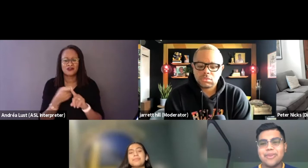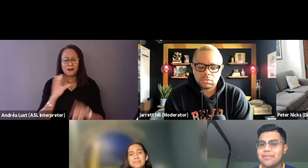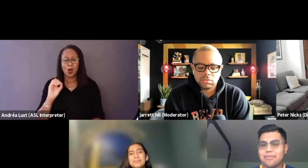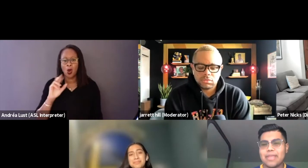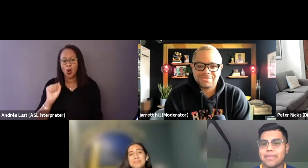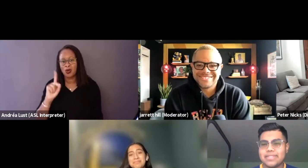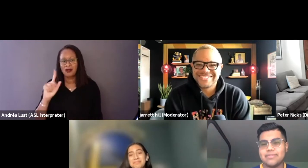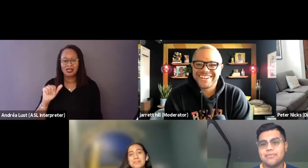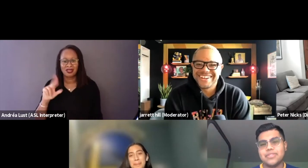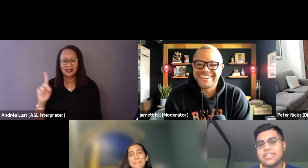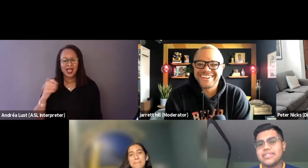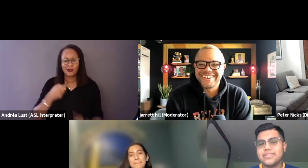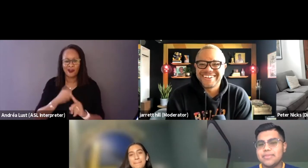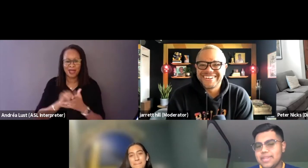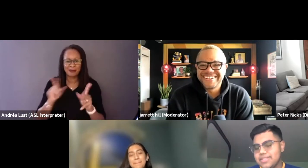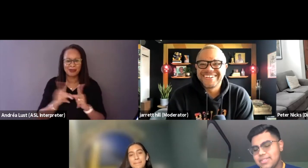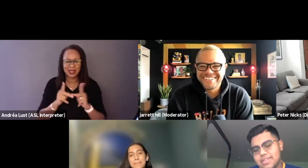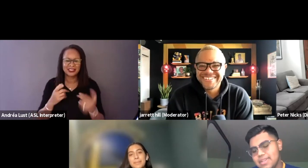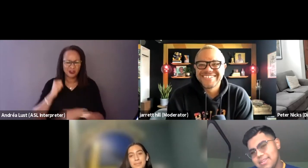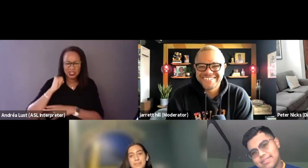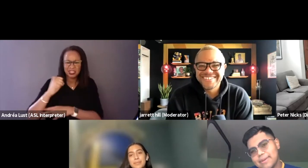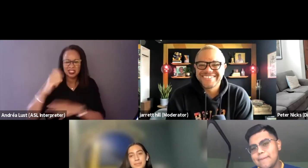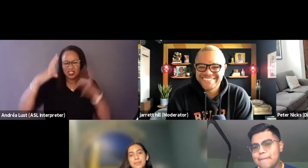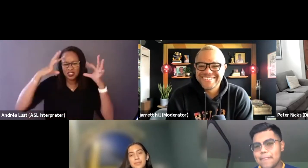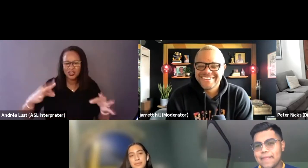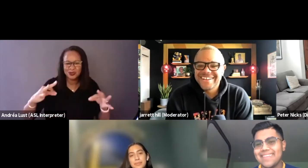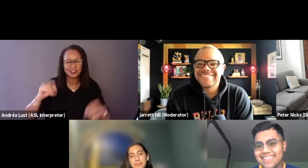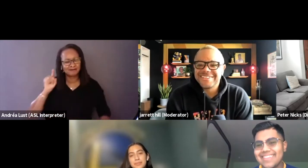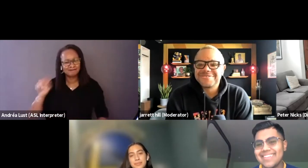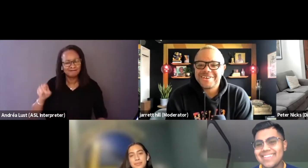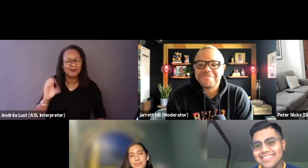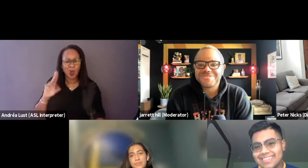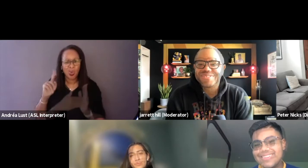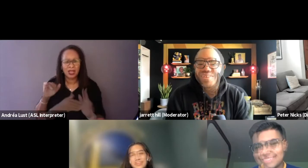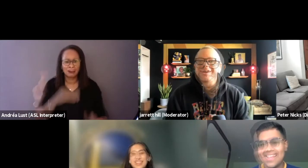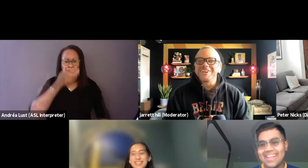we come from that place of resilience and determination. So, yeah. That's, what's up, that's what's up.